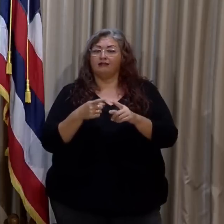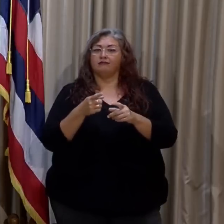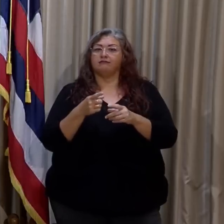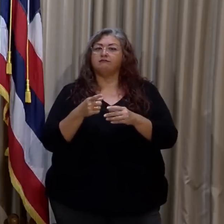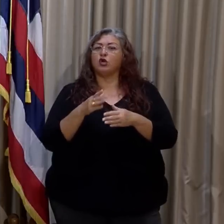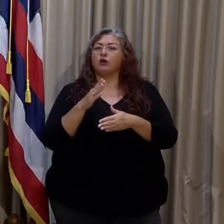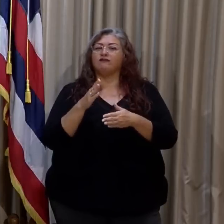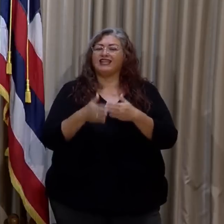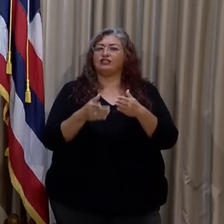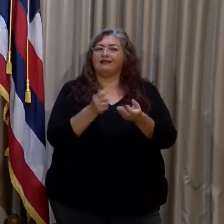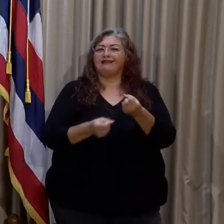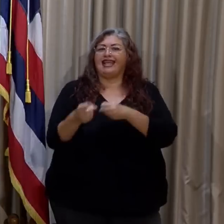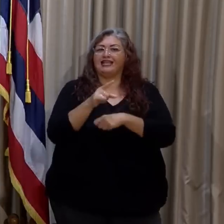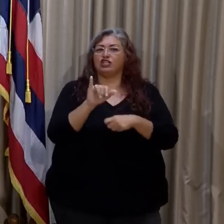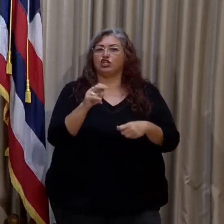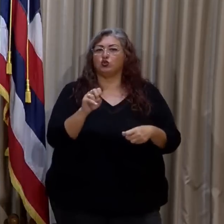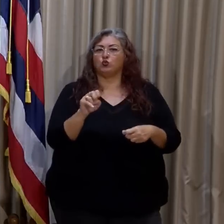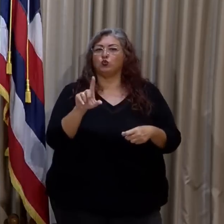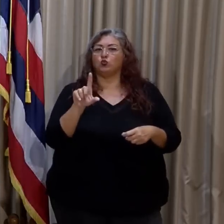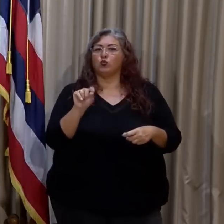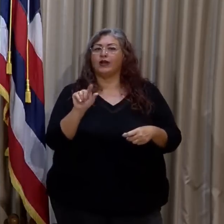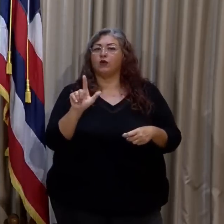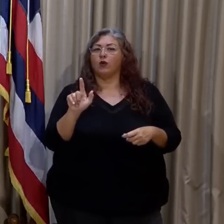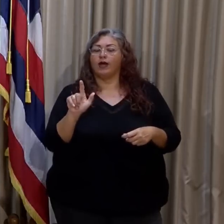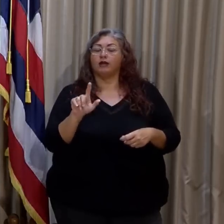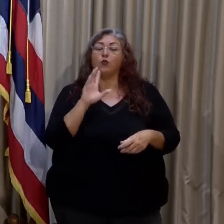PLANNING TO TRAIN AN ADDITIONAL 250 CONTRACT TRACES BY THE END